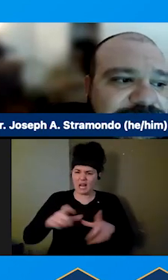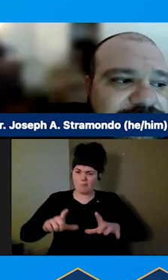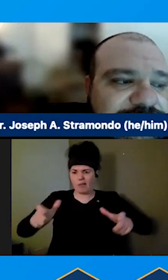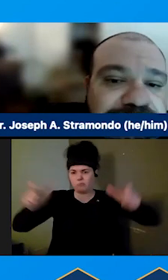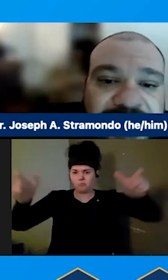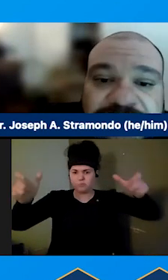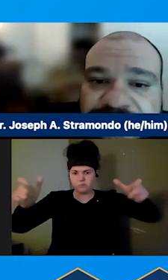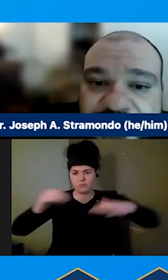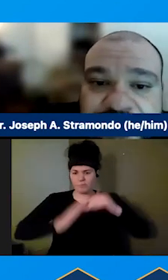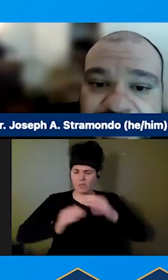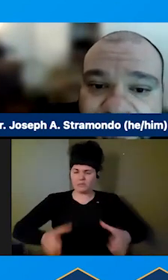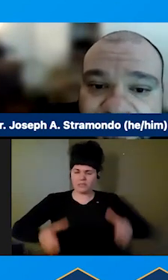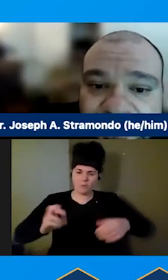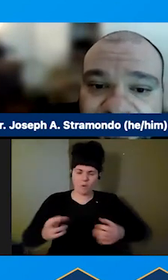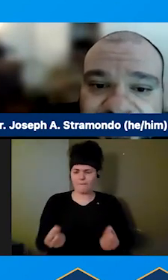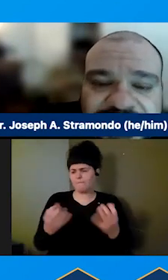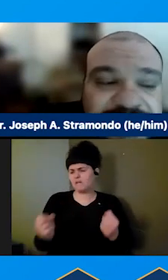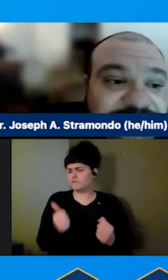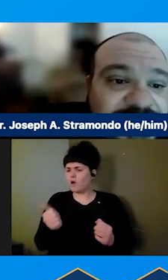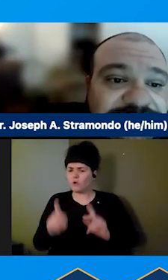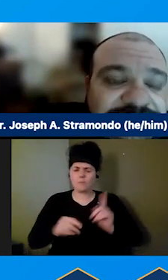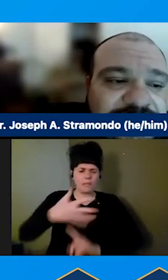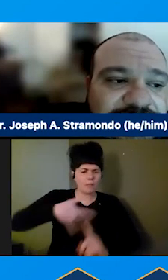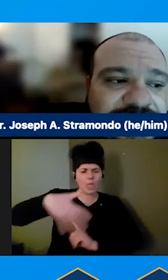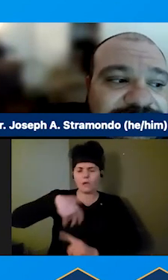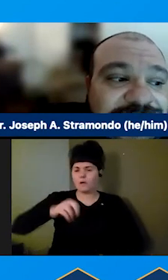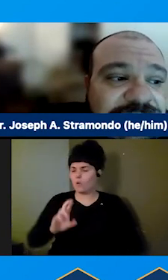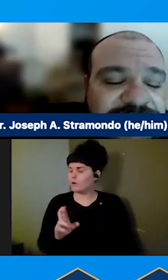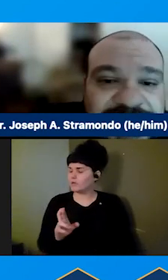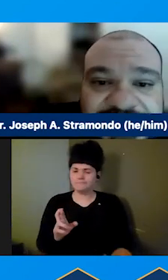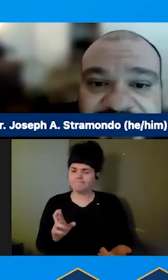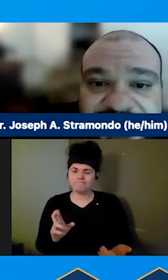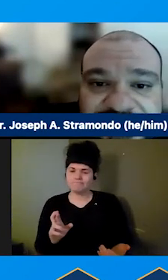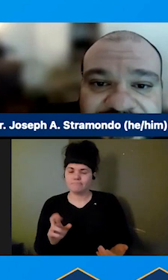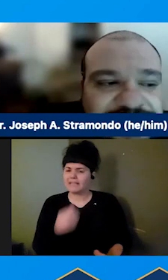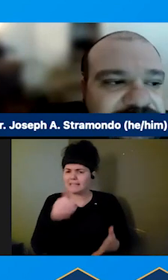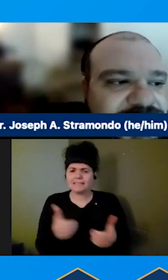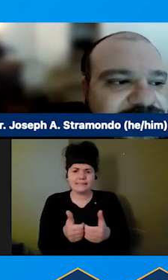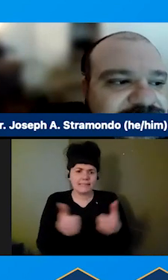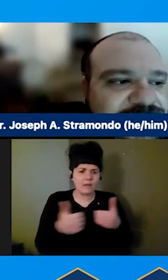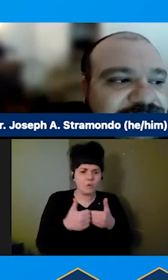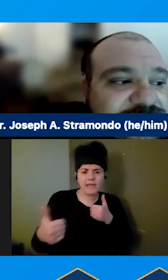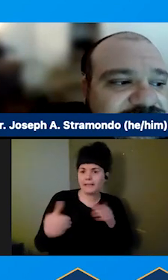sort of a bunch of other people and it's not, you know, segregated. Okay. It's